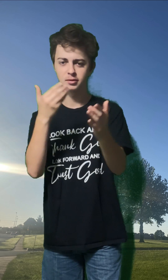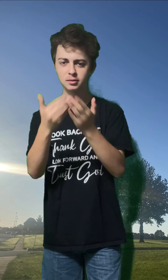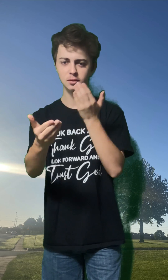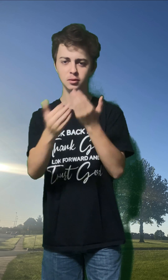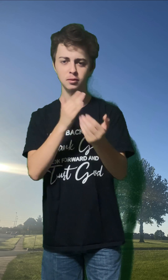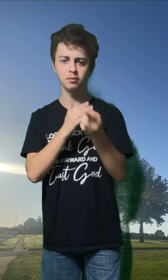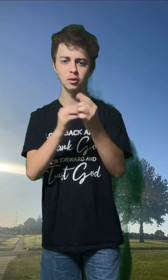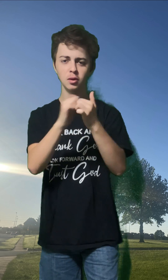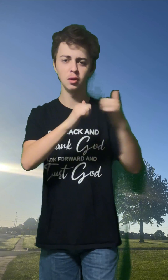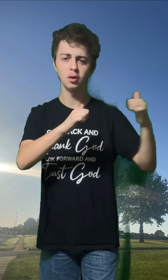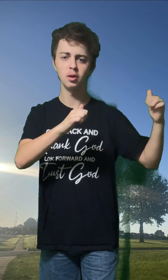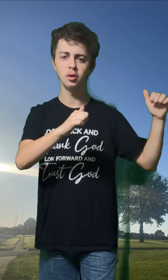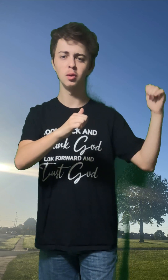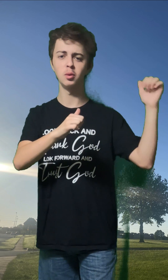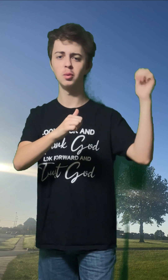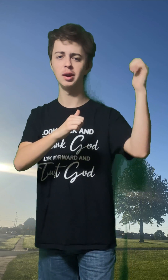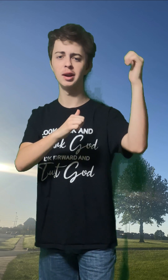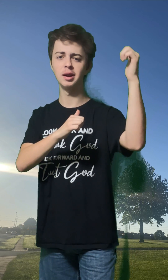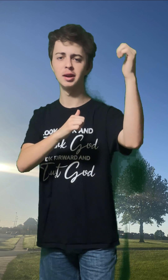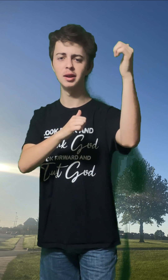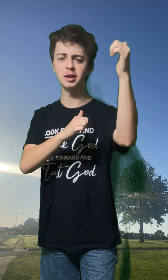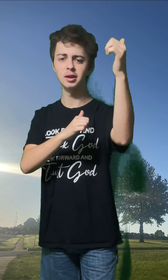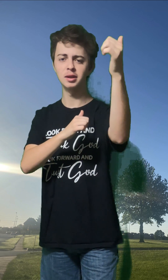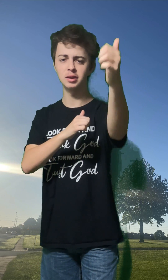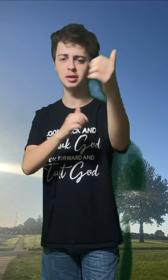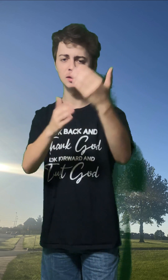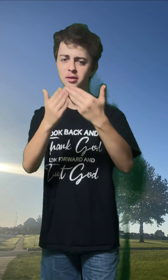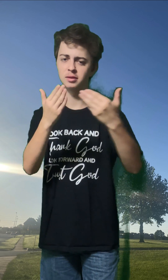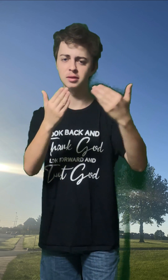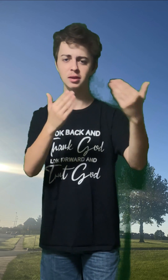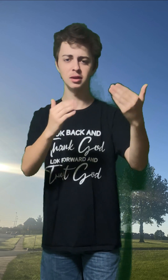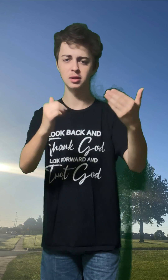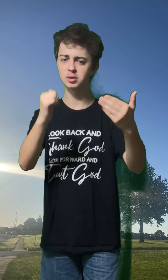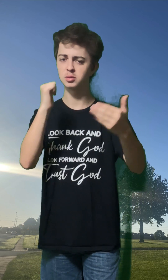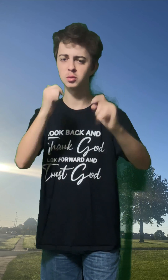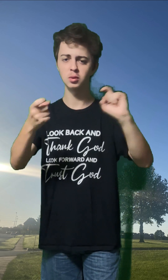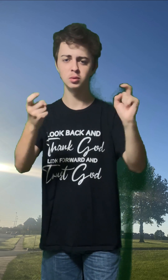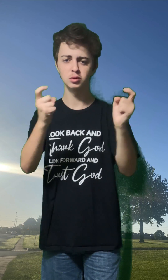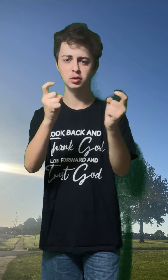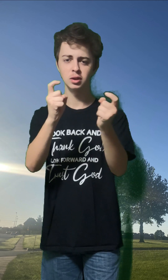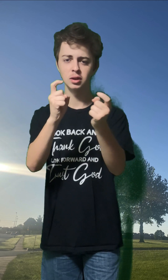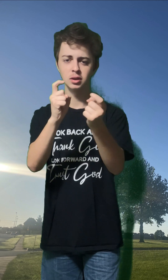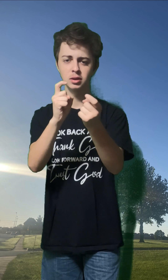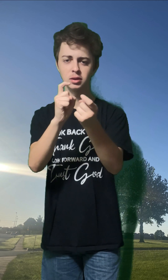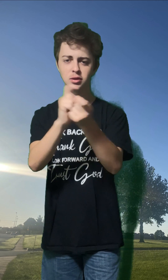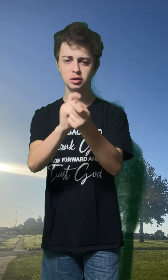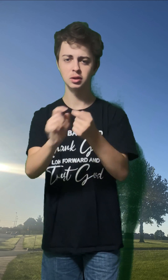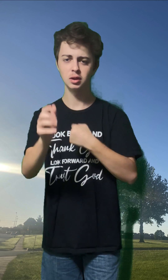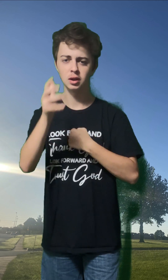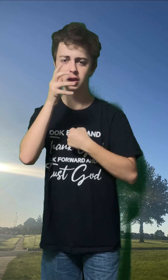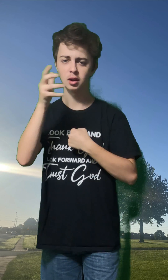Though you're far away Things won't change